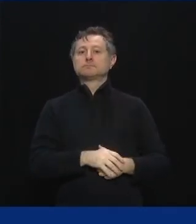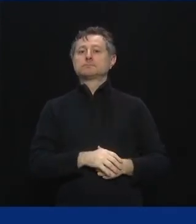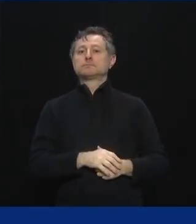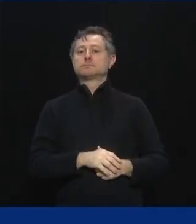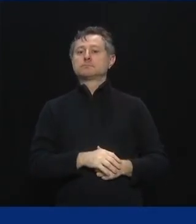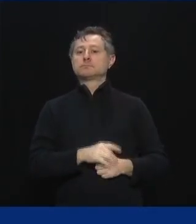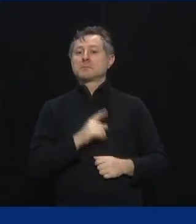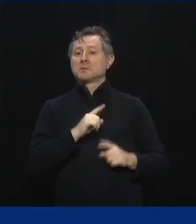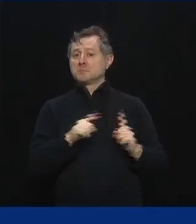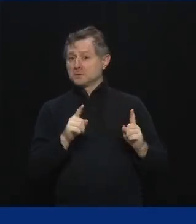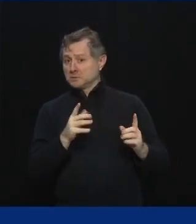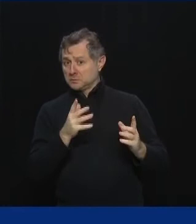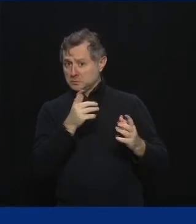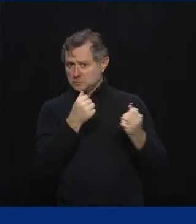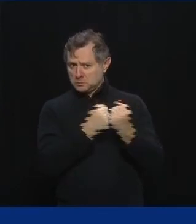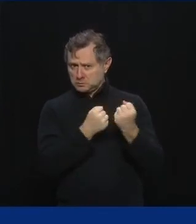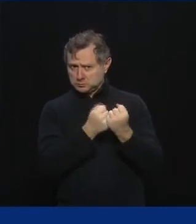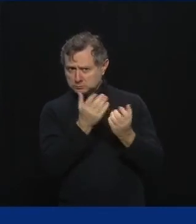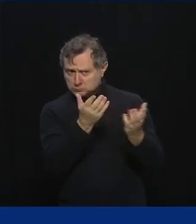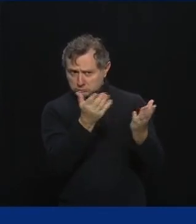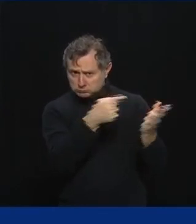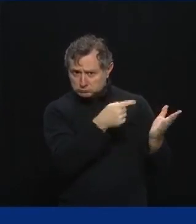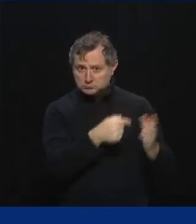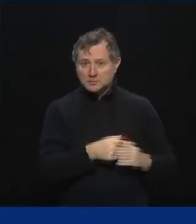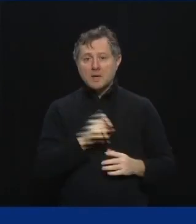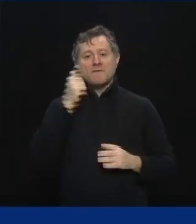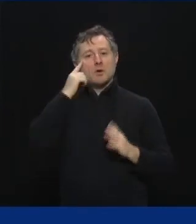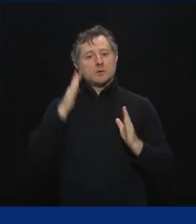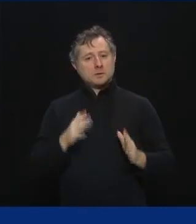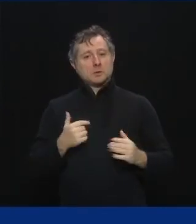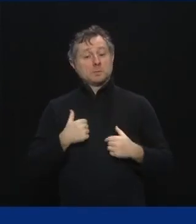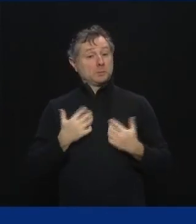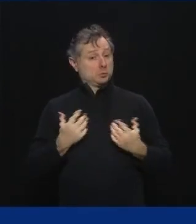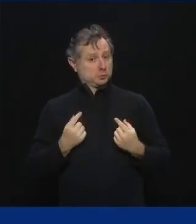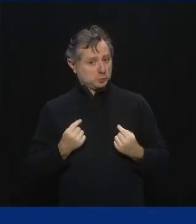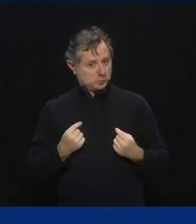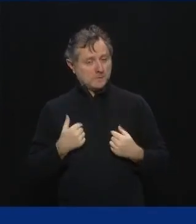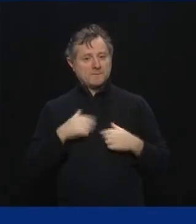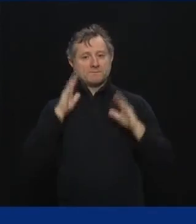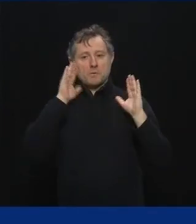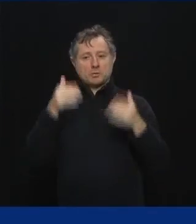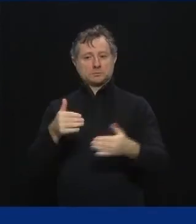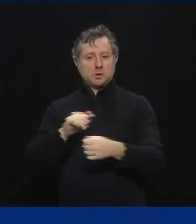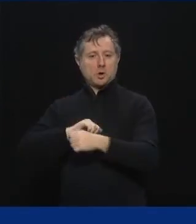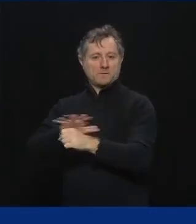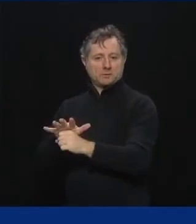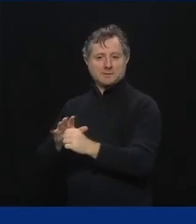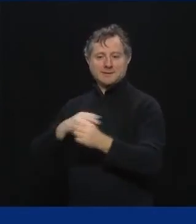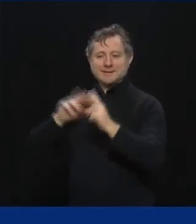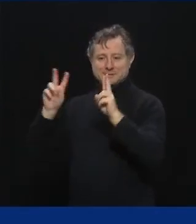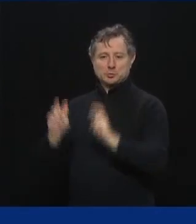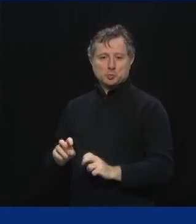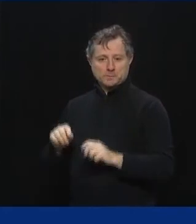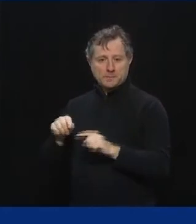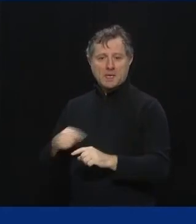OBVIOUSLY WON THE DEMOCRATIC PRIMARY AND THIS IS SOMETHING THAT'S BEEN AN ONGOING QUESTION WHETHER OR NOT YOURSELF, JAY JACOBS ARE GOING TO ENDORSE.